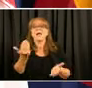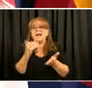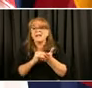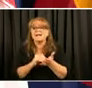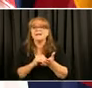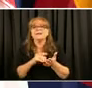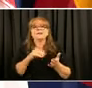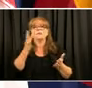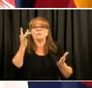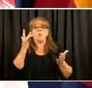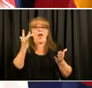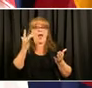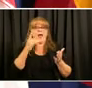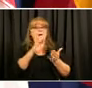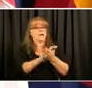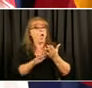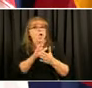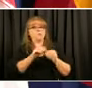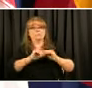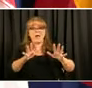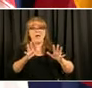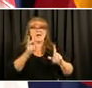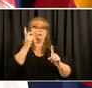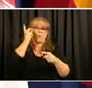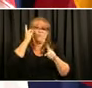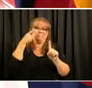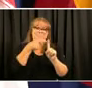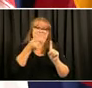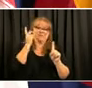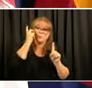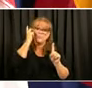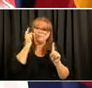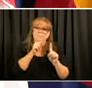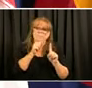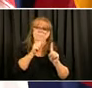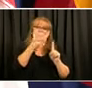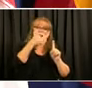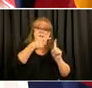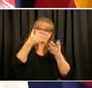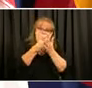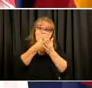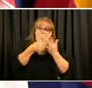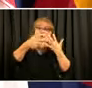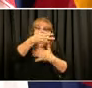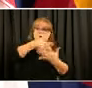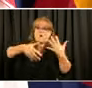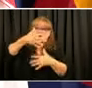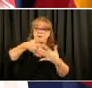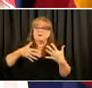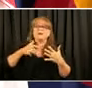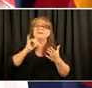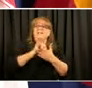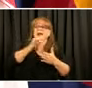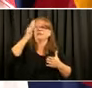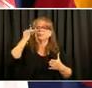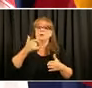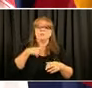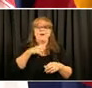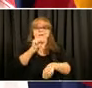adequacy of case investigation and contact tracing resources and and this is really why we're working closely with our local public health partners and our universities to make sure they have the